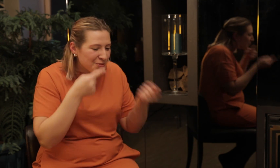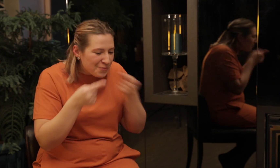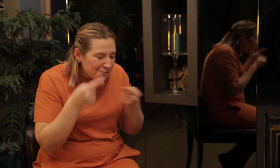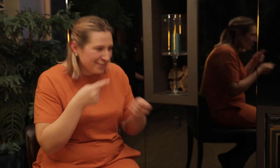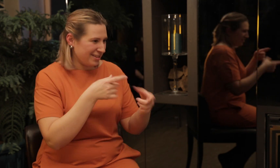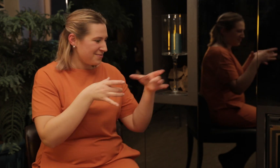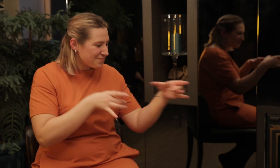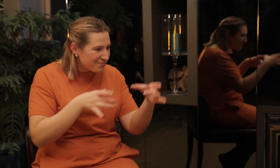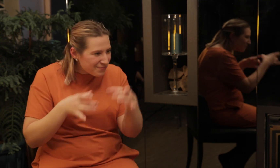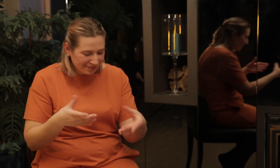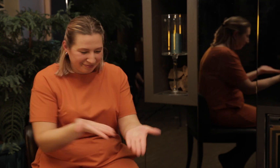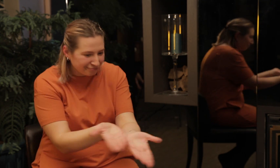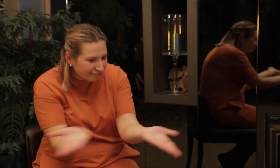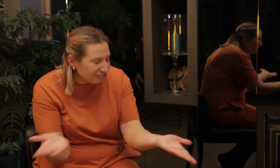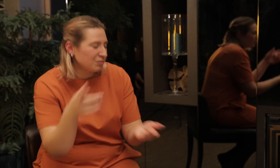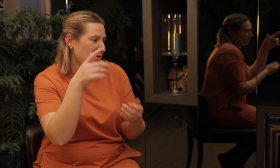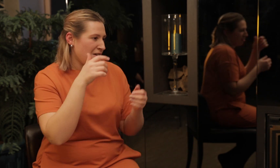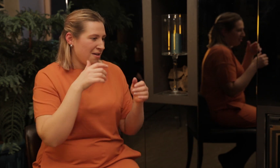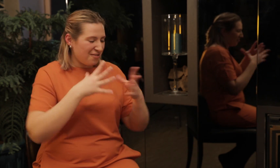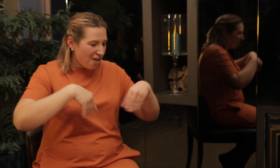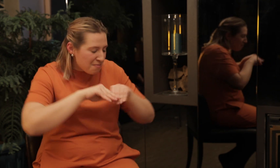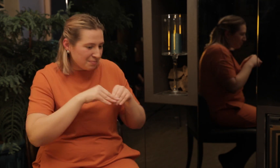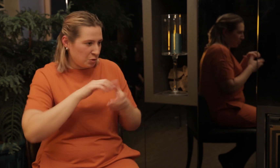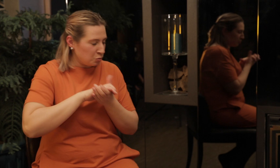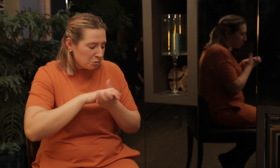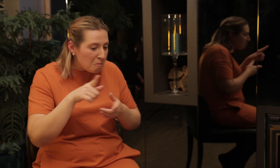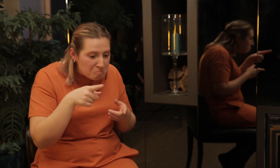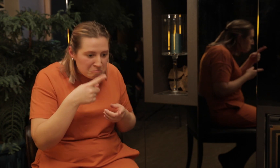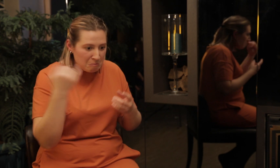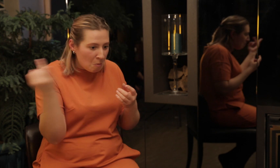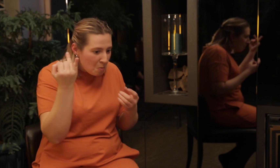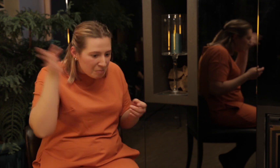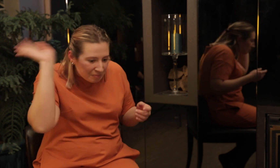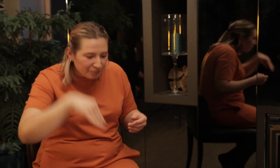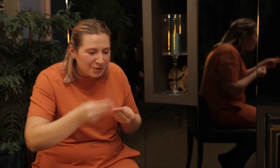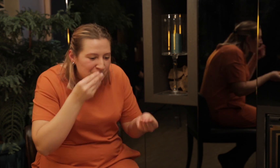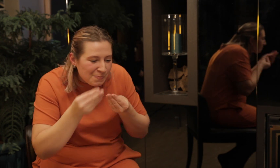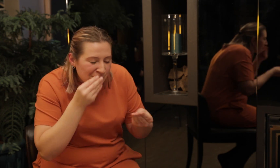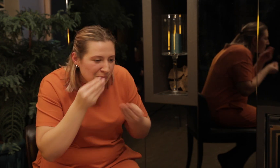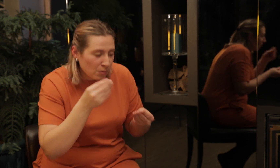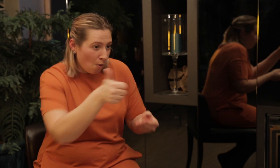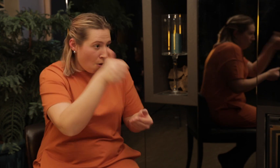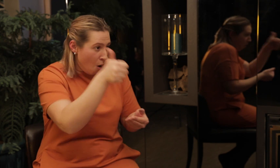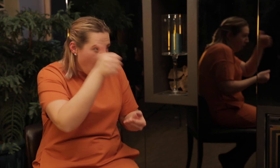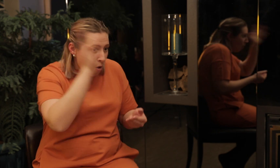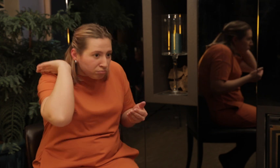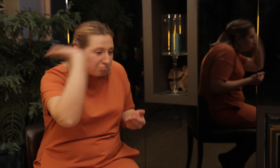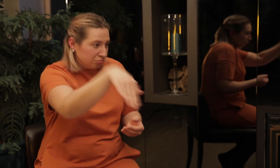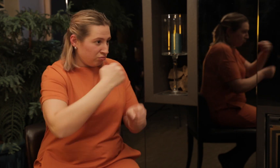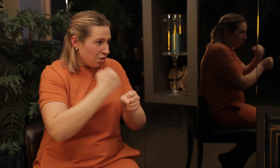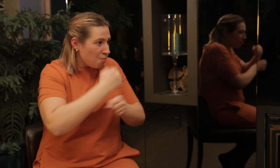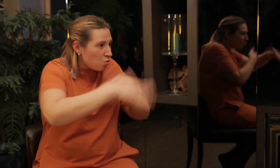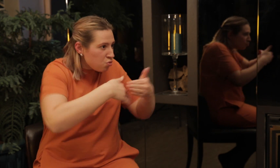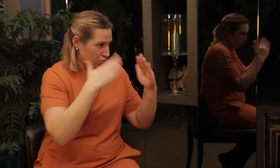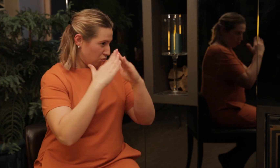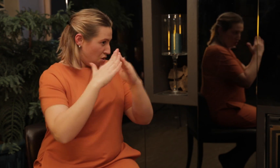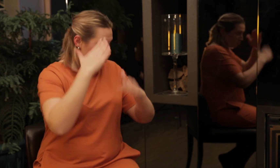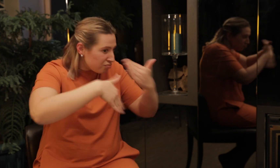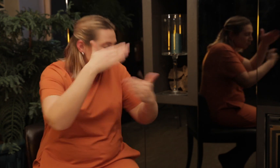They sampled it and thought it was delicious and encouraged me to set up my own business.